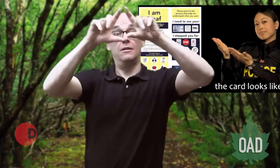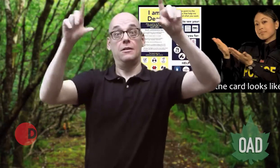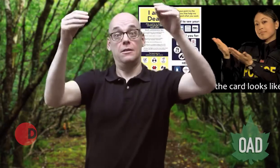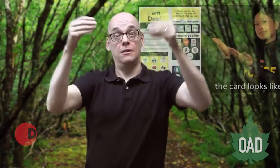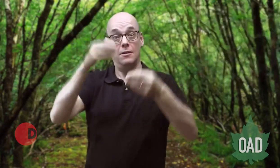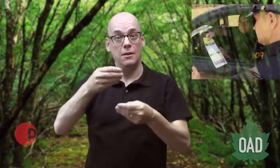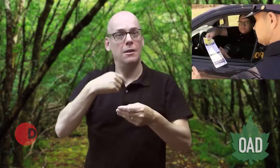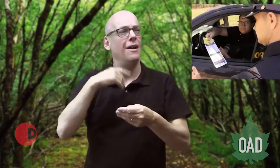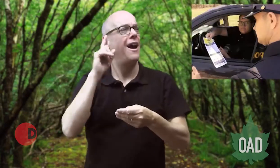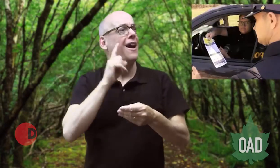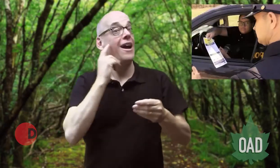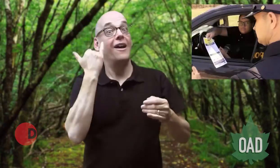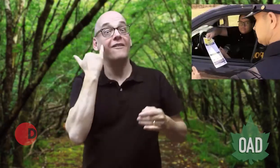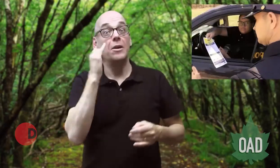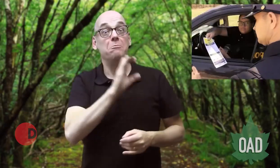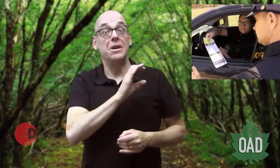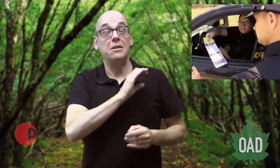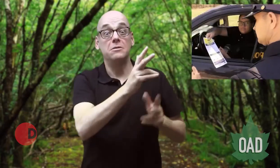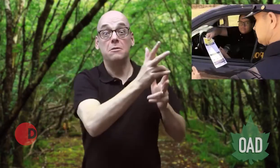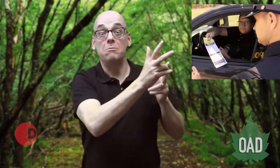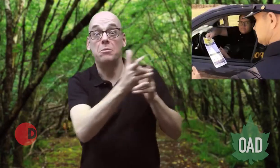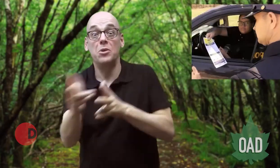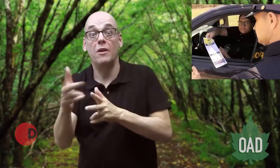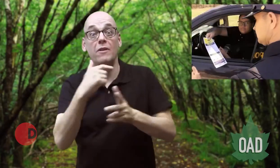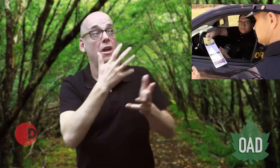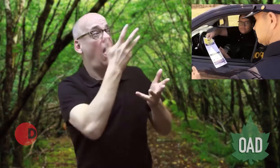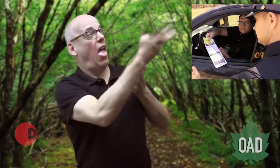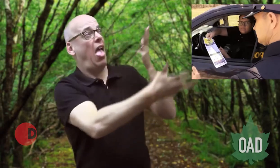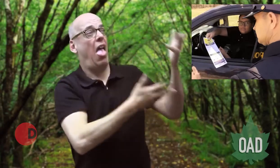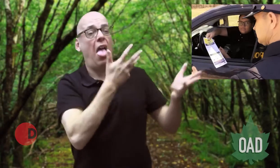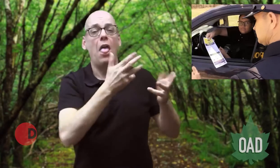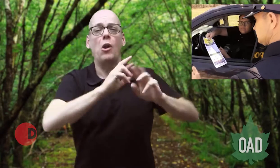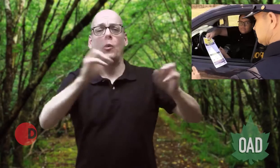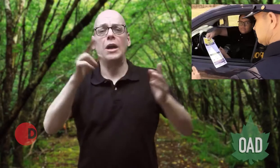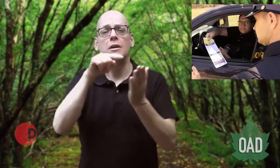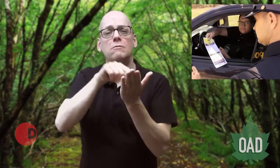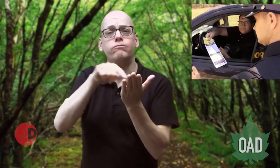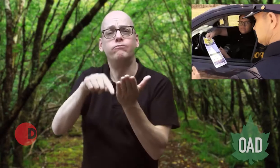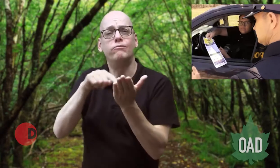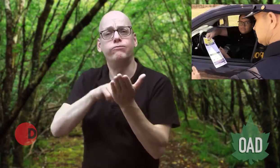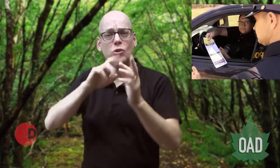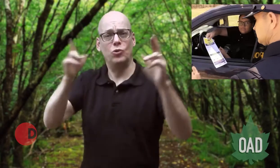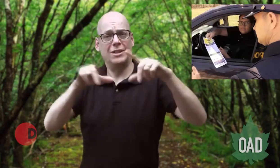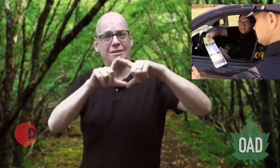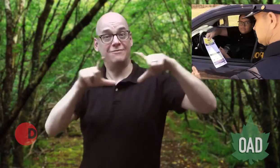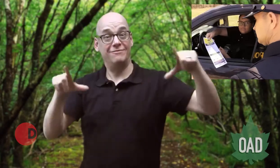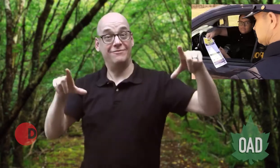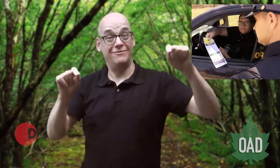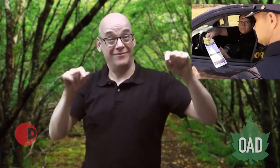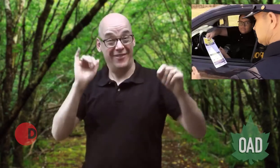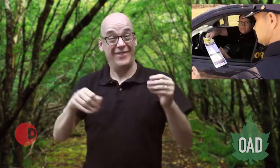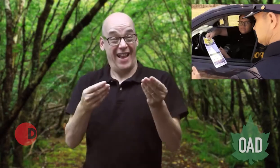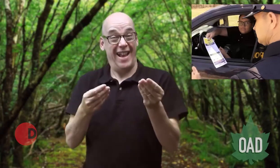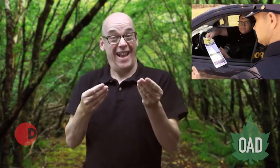a visor card to point to communicate with police officer